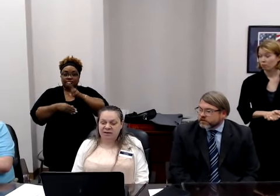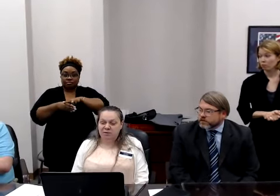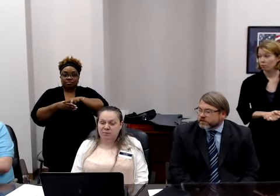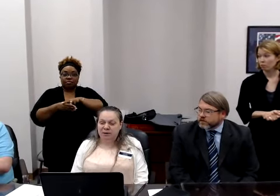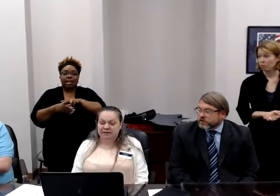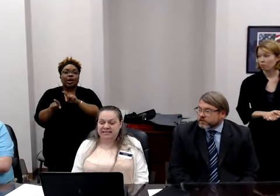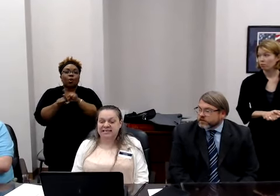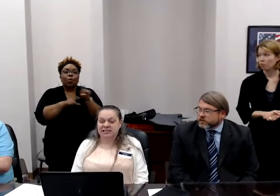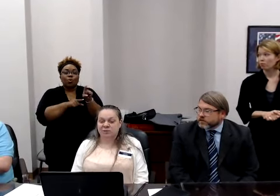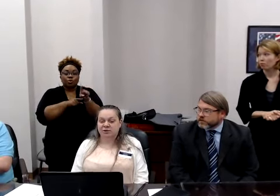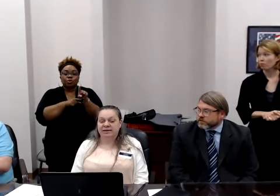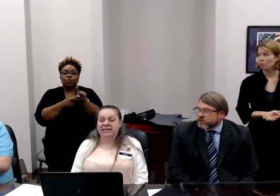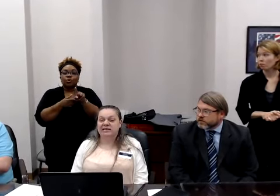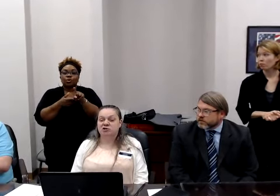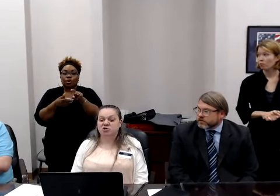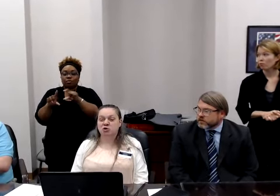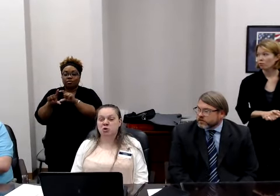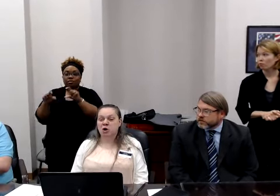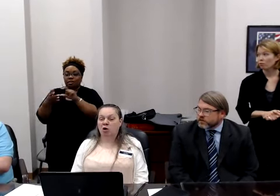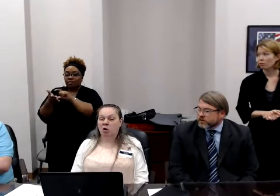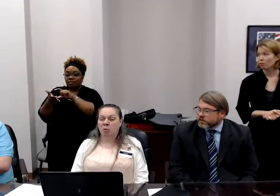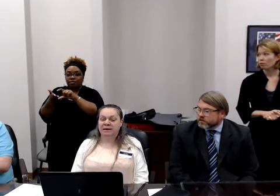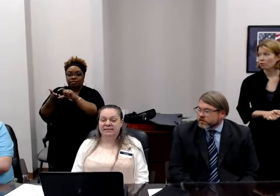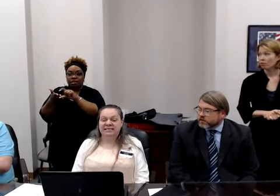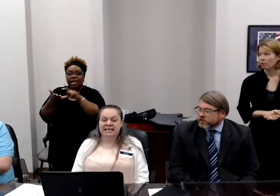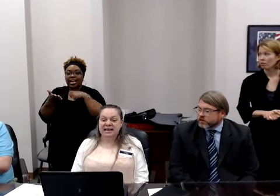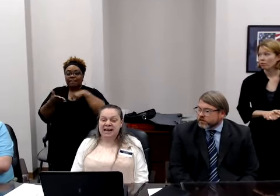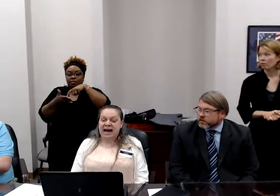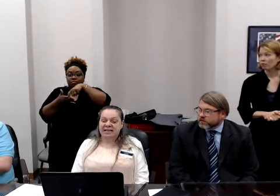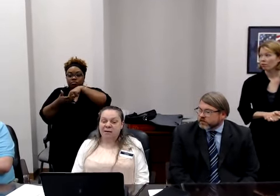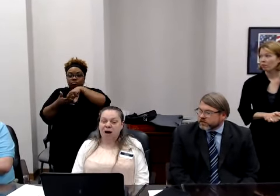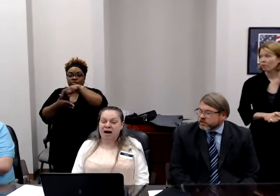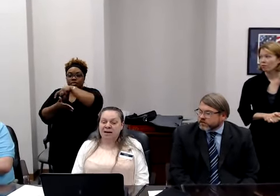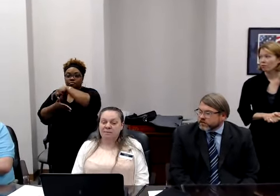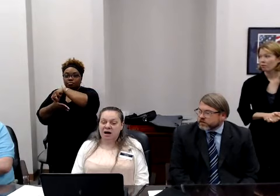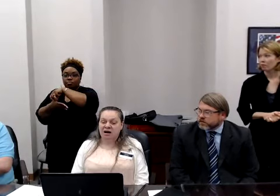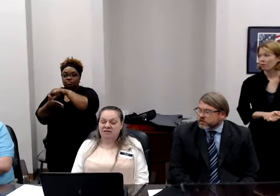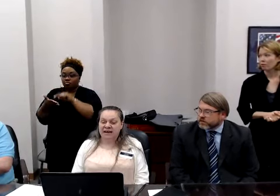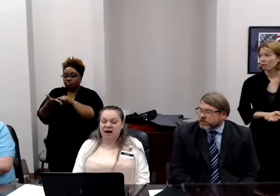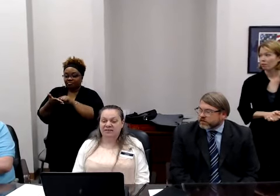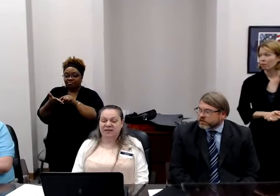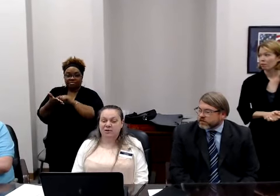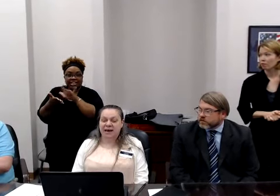You put your signature between the two hole-punches at the bottom of the envelope